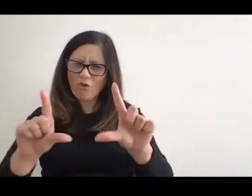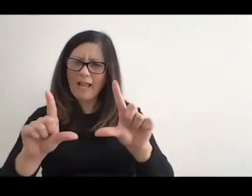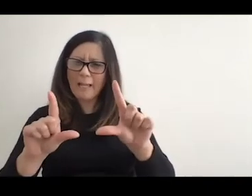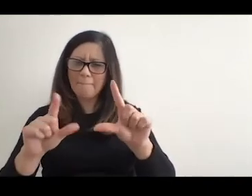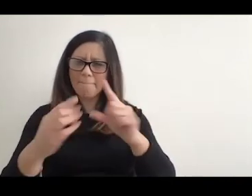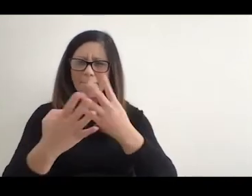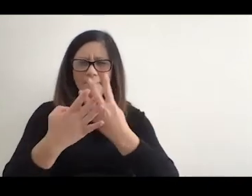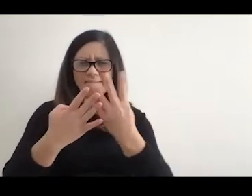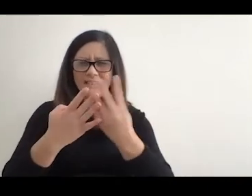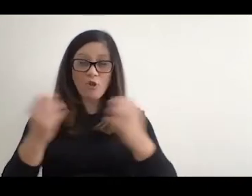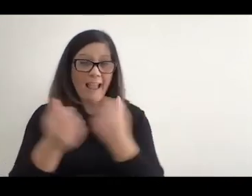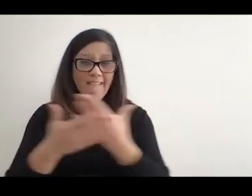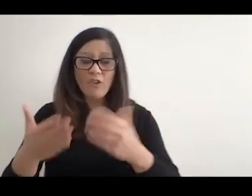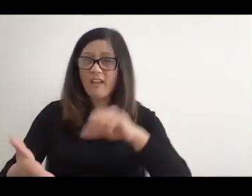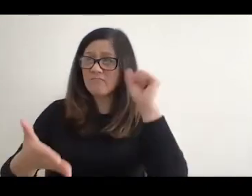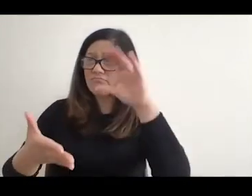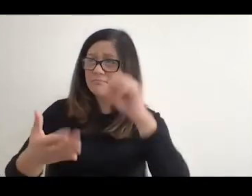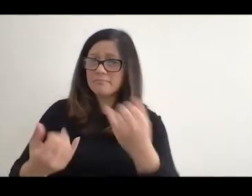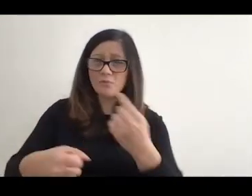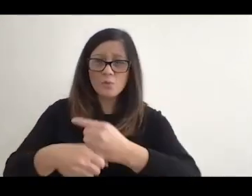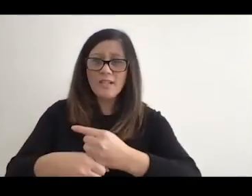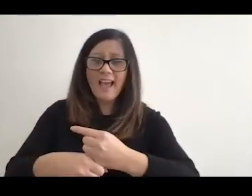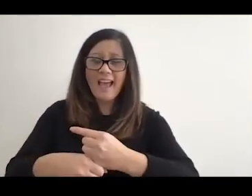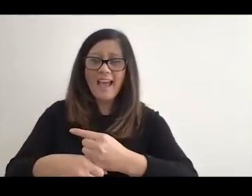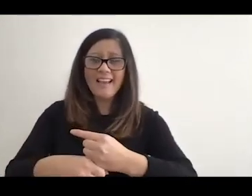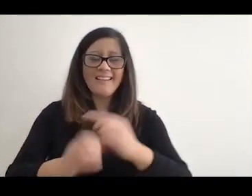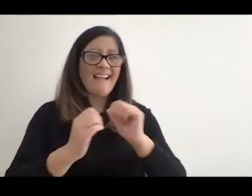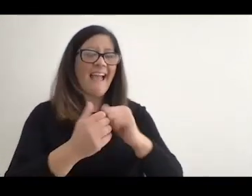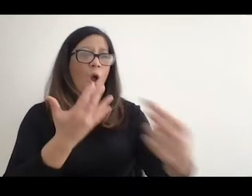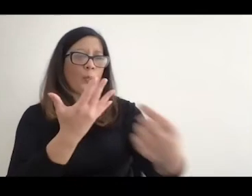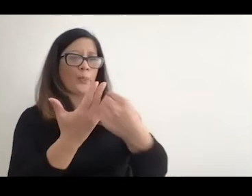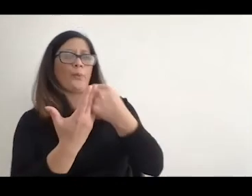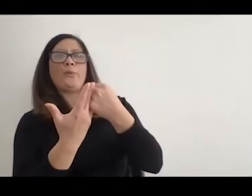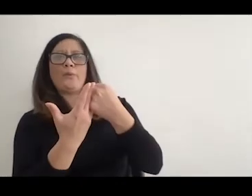will hear everything that I say today. There's no way around it.